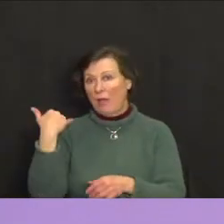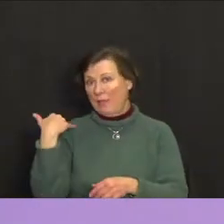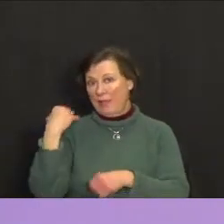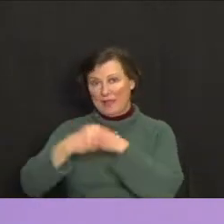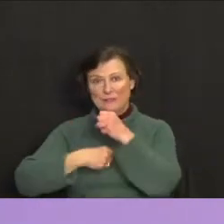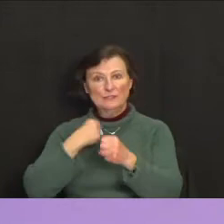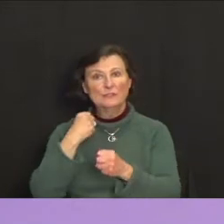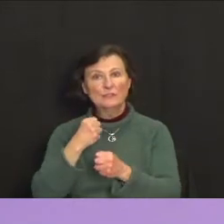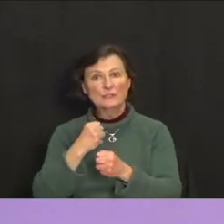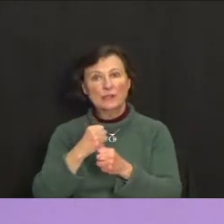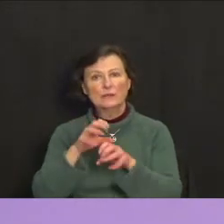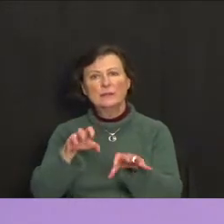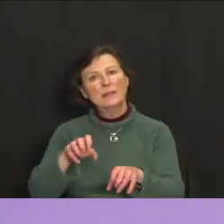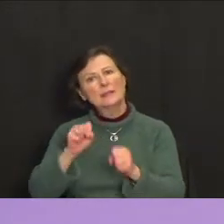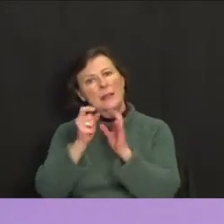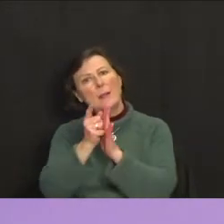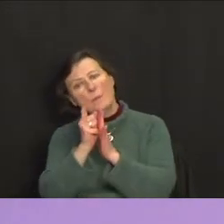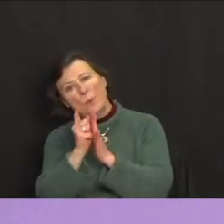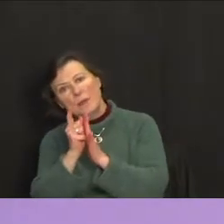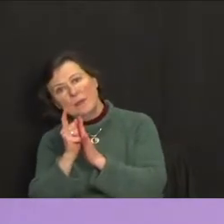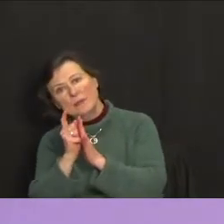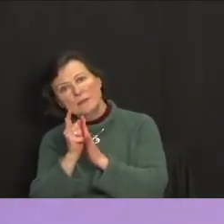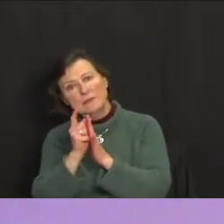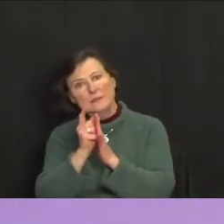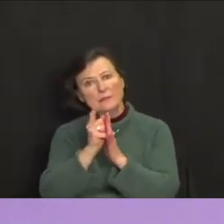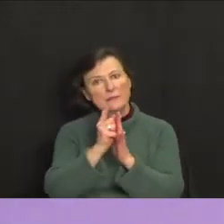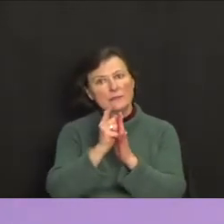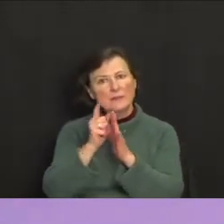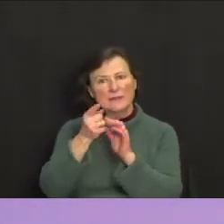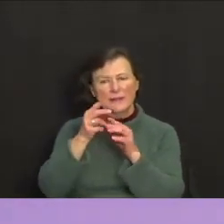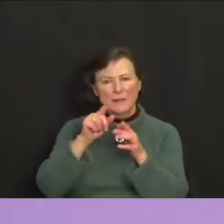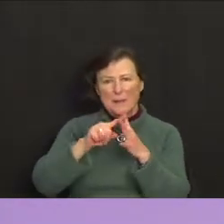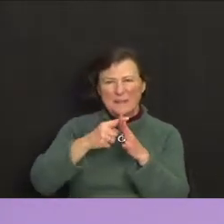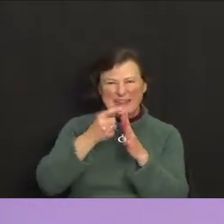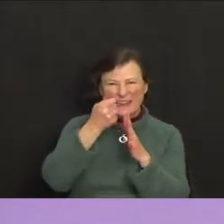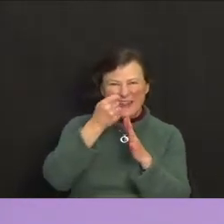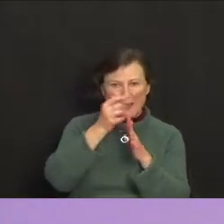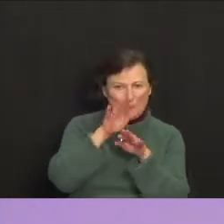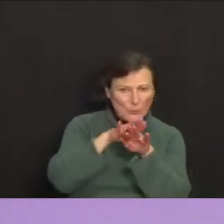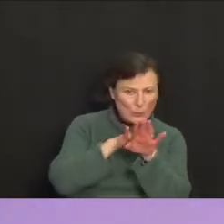Take a moment or two, the beginning is kind of slow, so hang on.